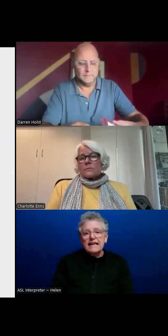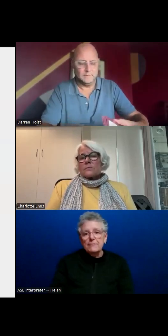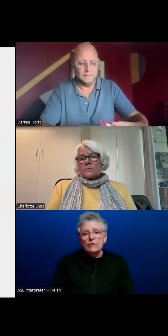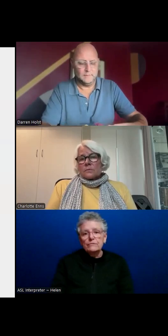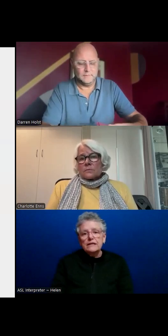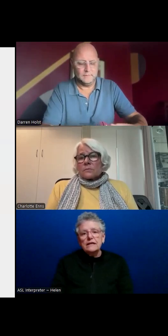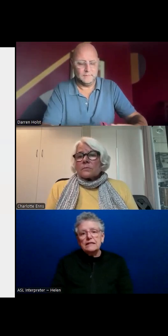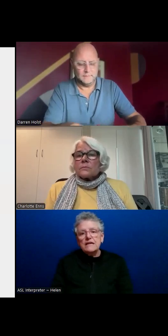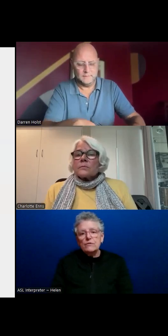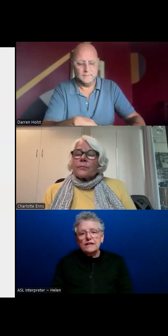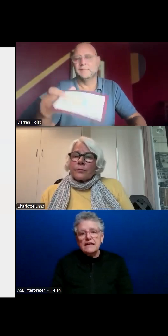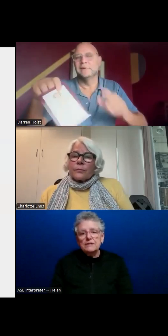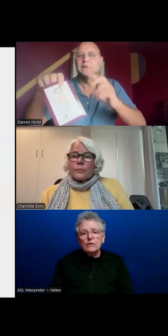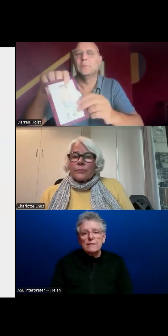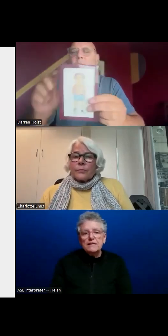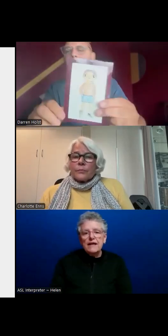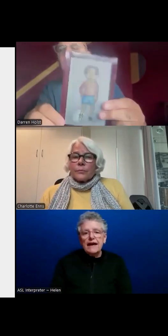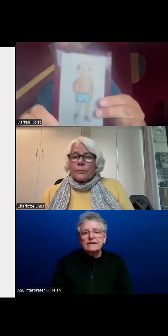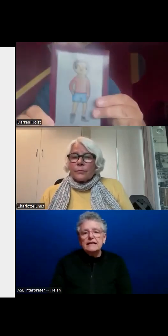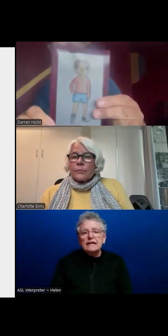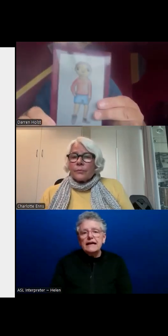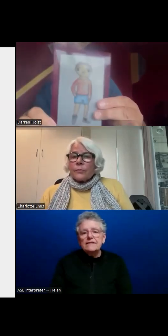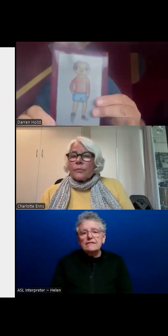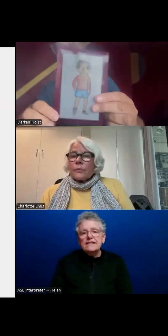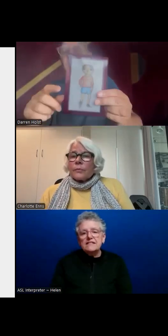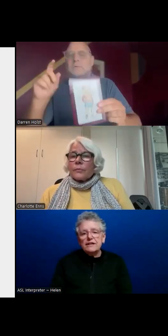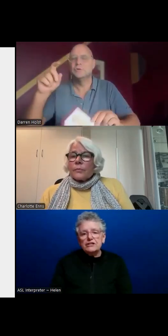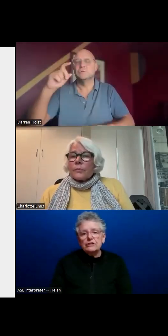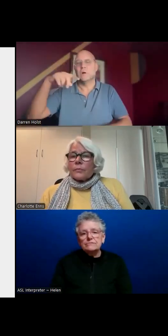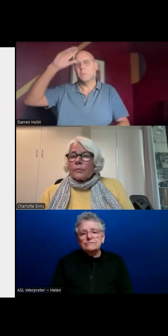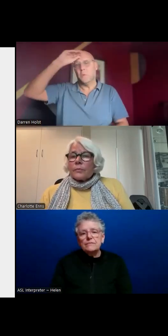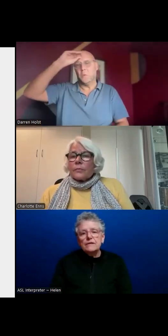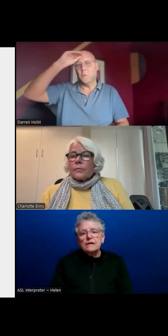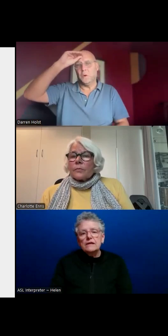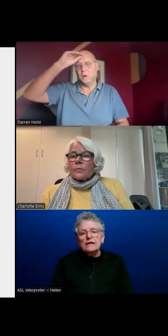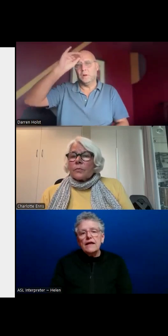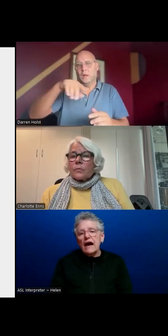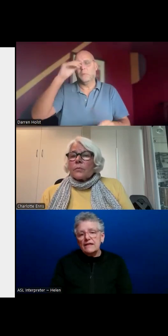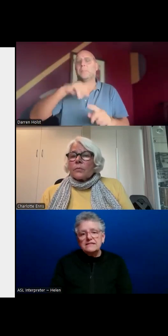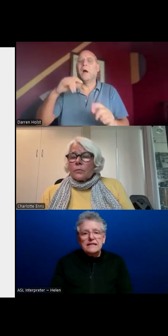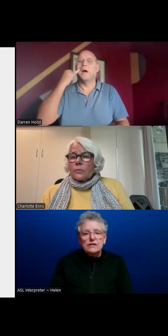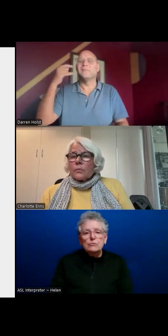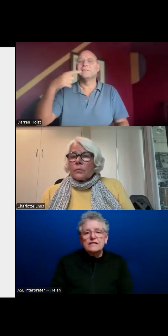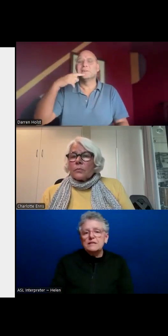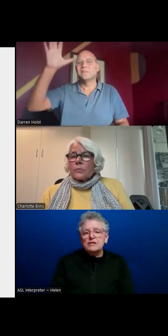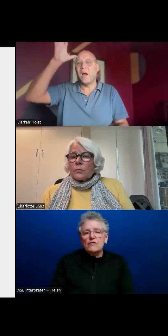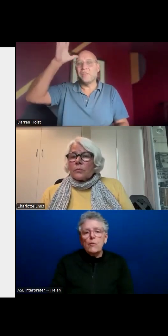Like, for example. Let me give you an example of what I mean by that. Like this picture. It's-- You would--